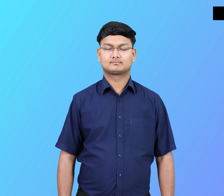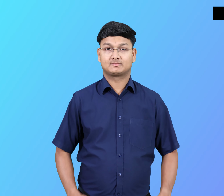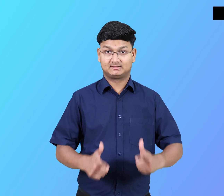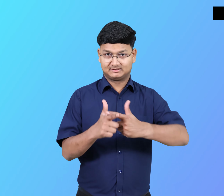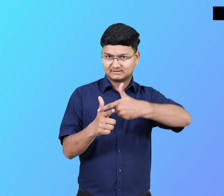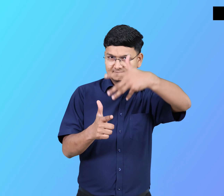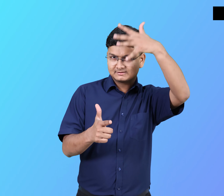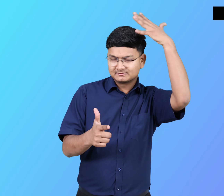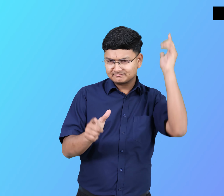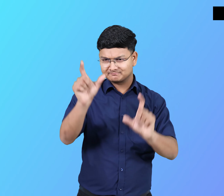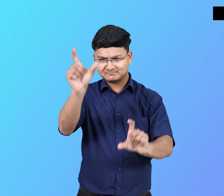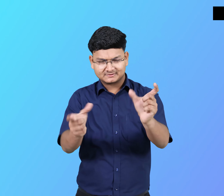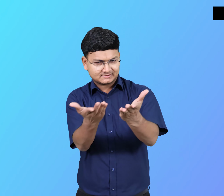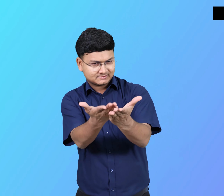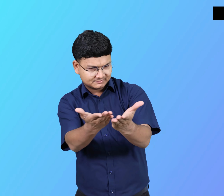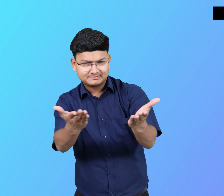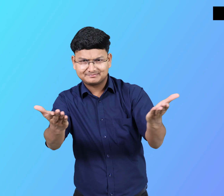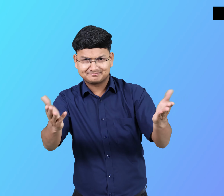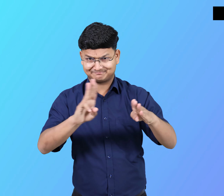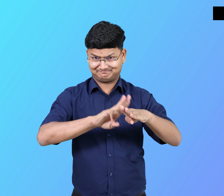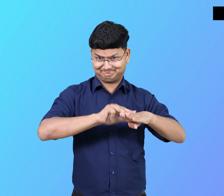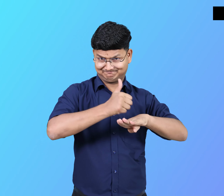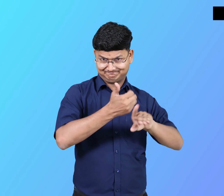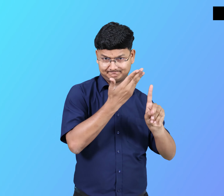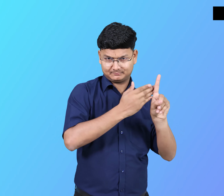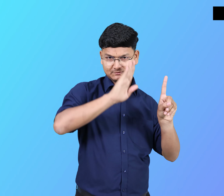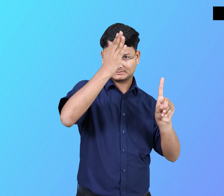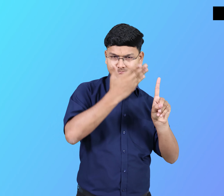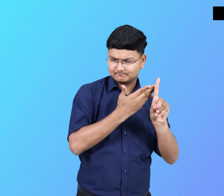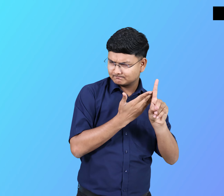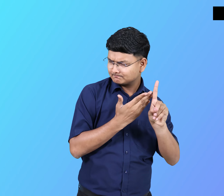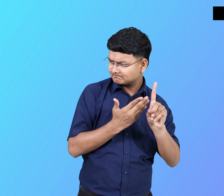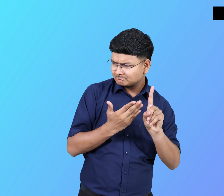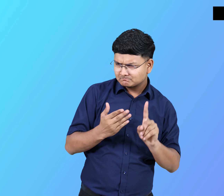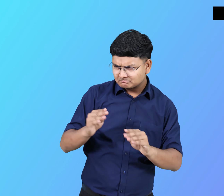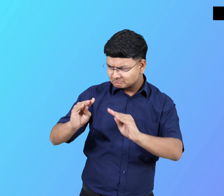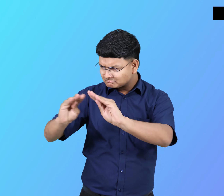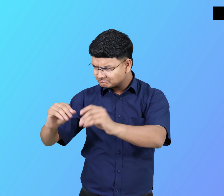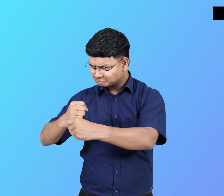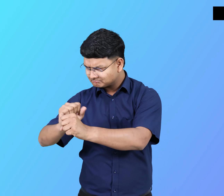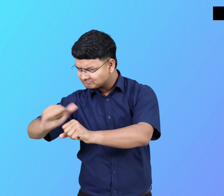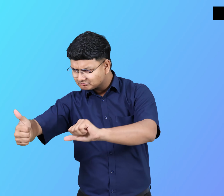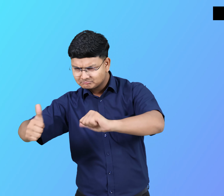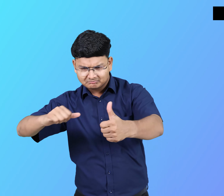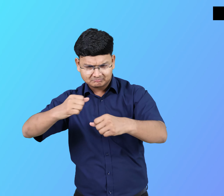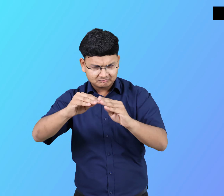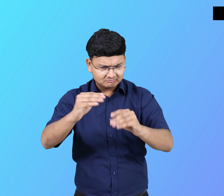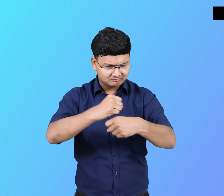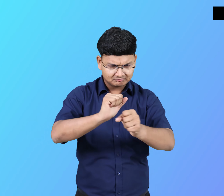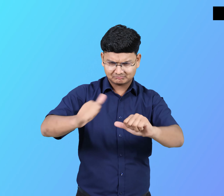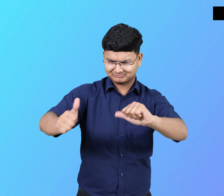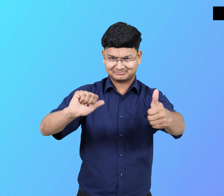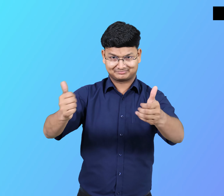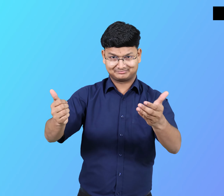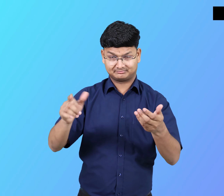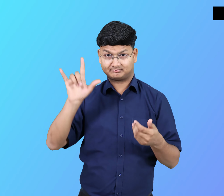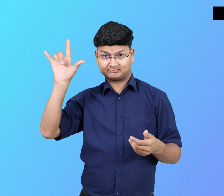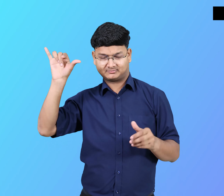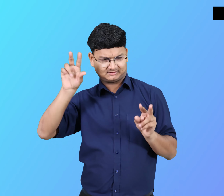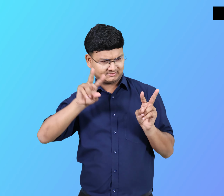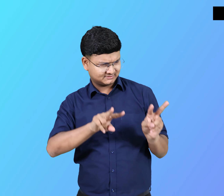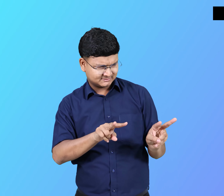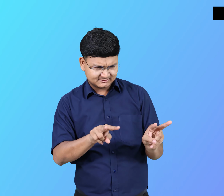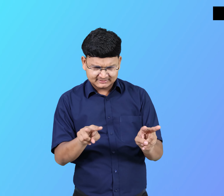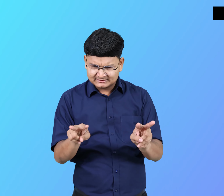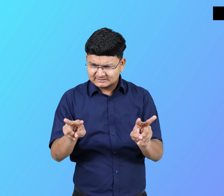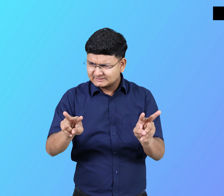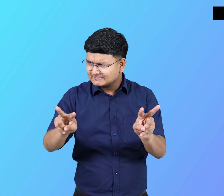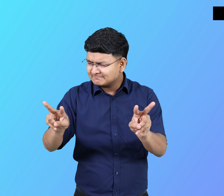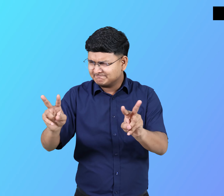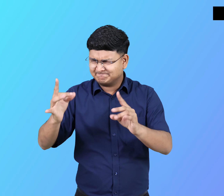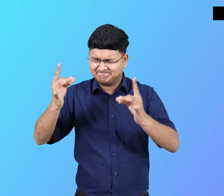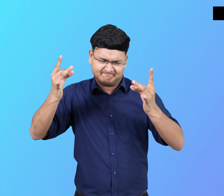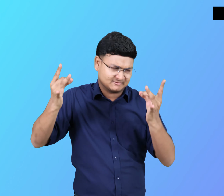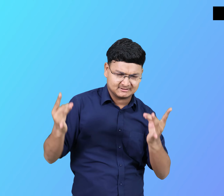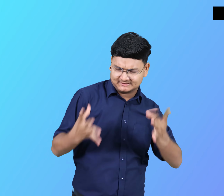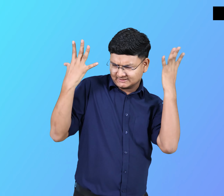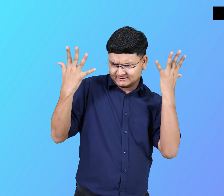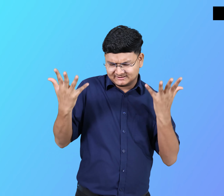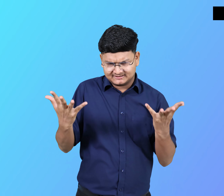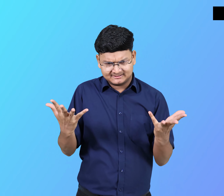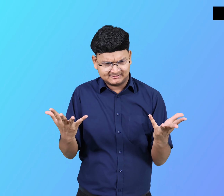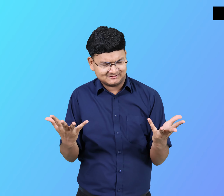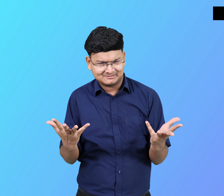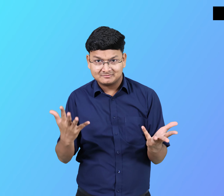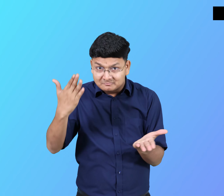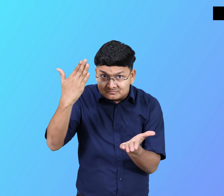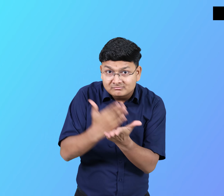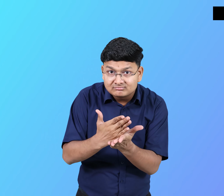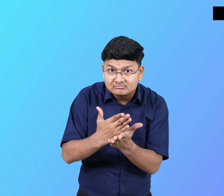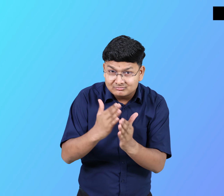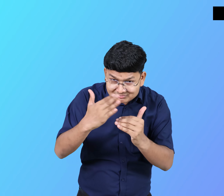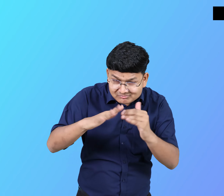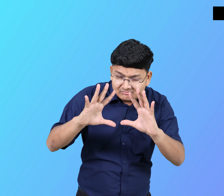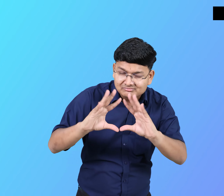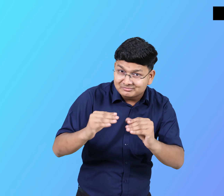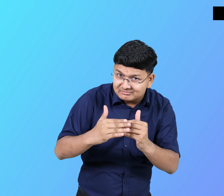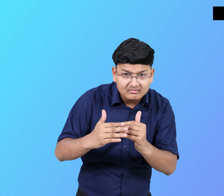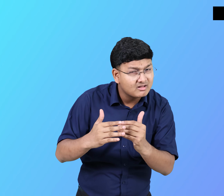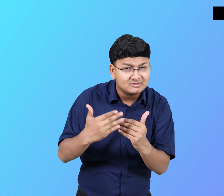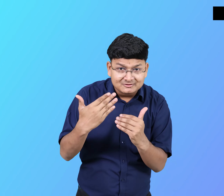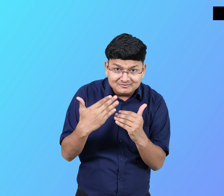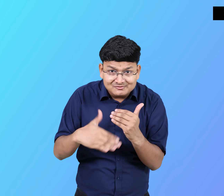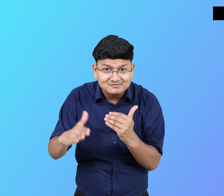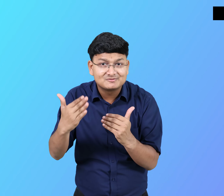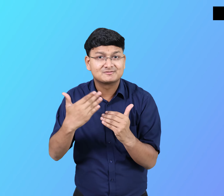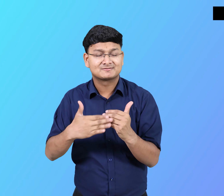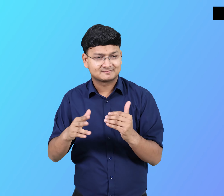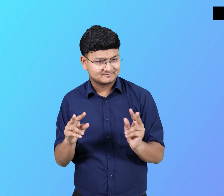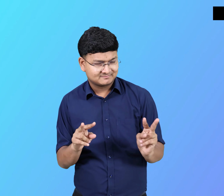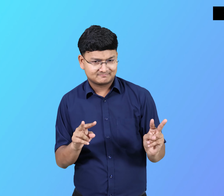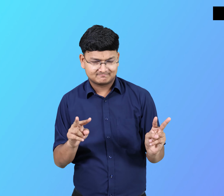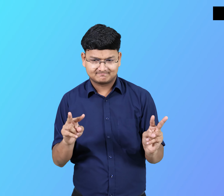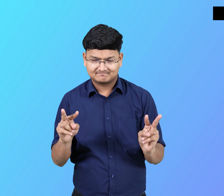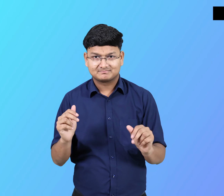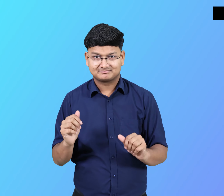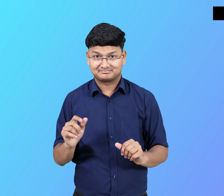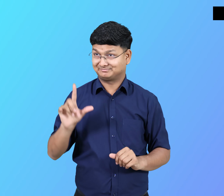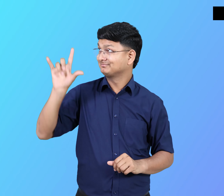But the LORD did not stop being angry with the people of Judah. He was still angry with them for everything that Manasseh had done.